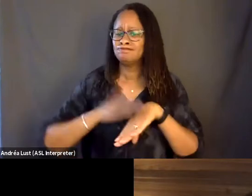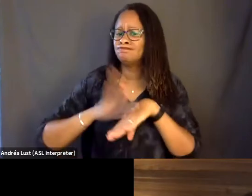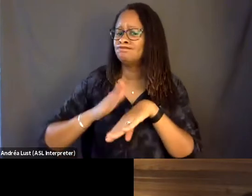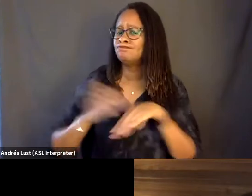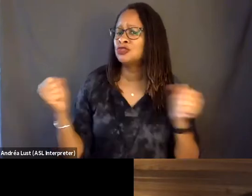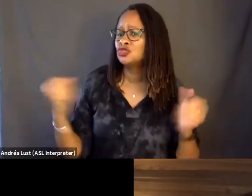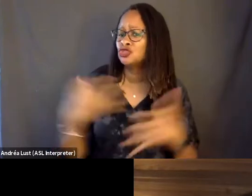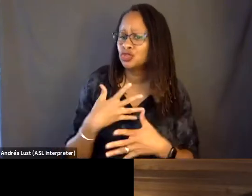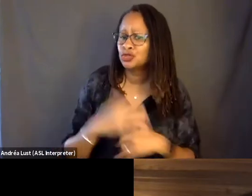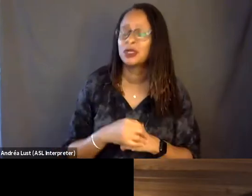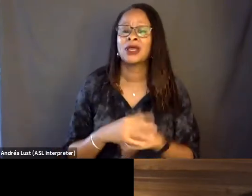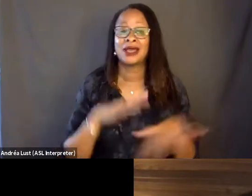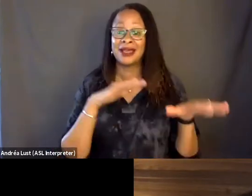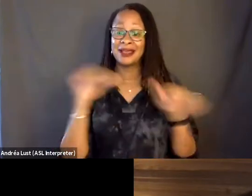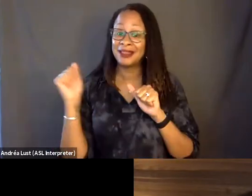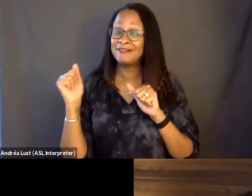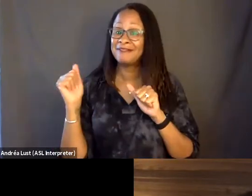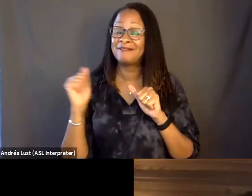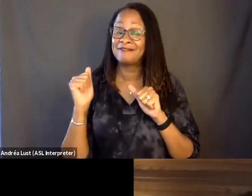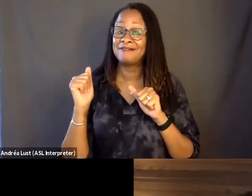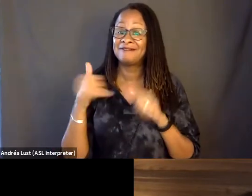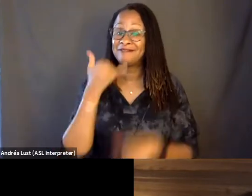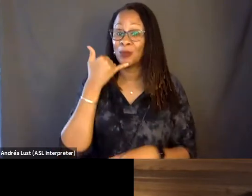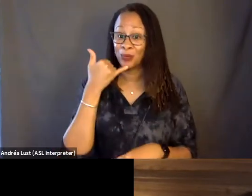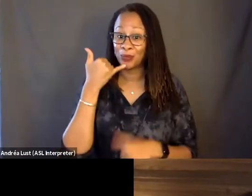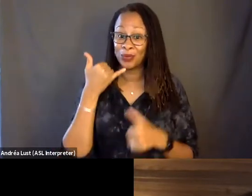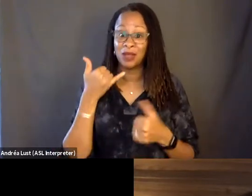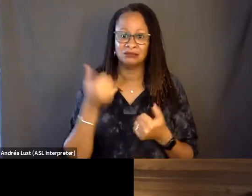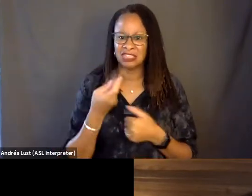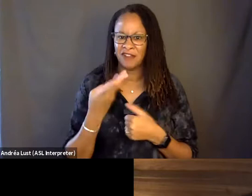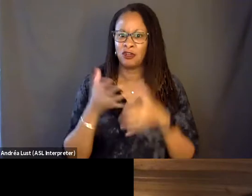And he left his phones with Hatice.